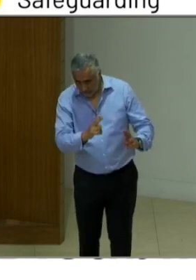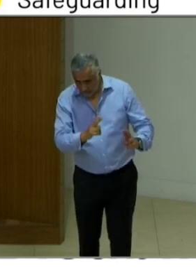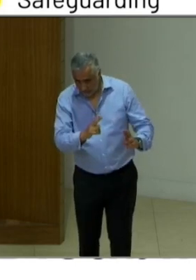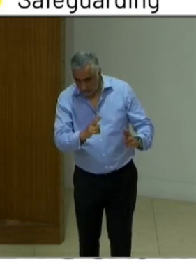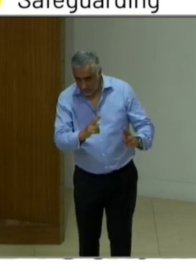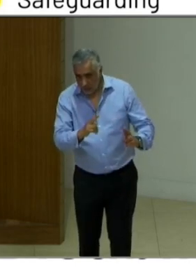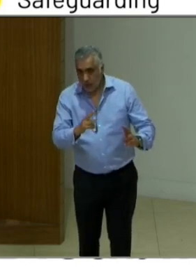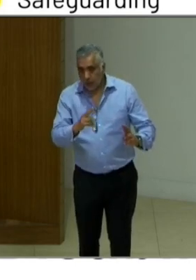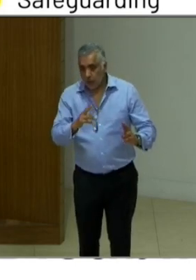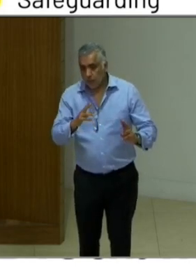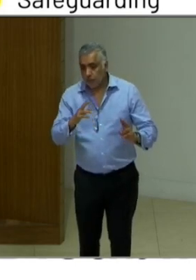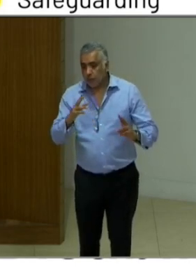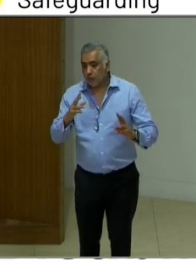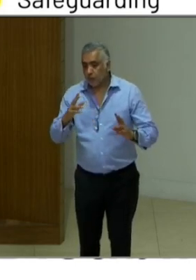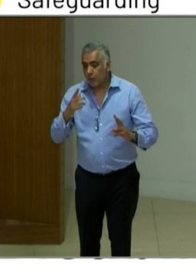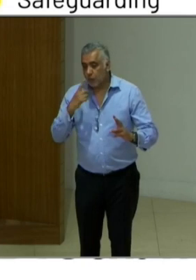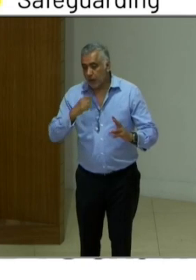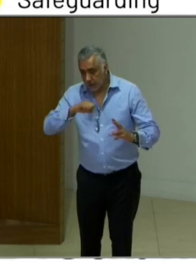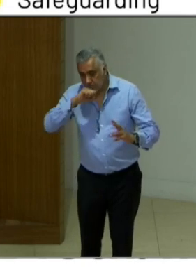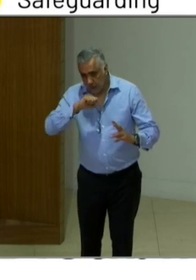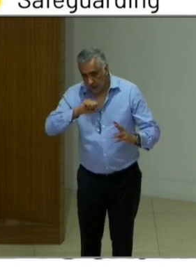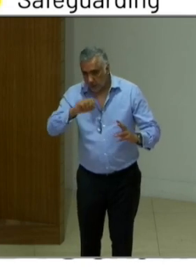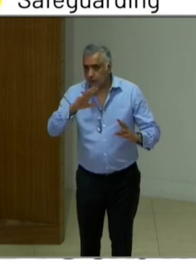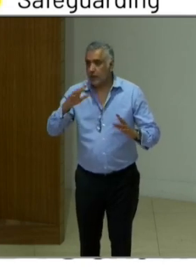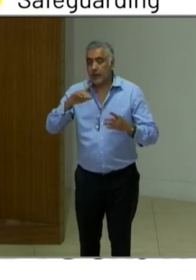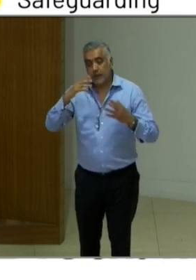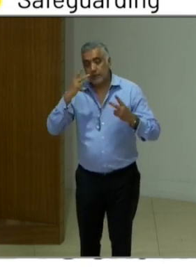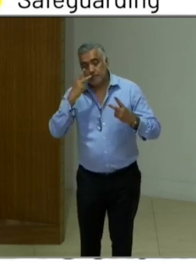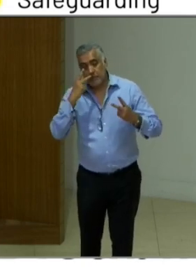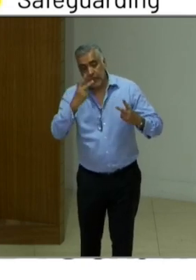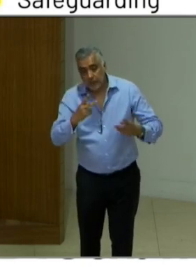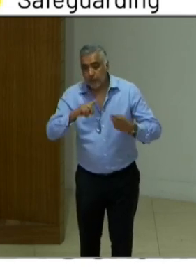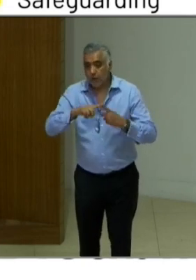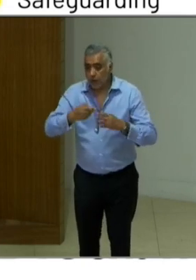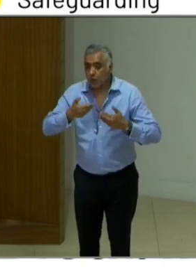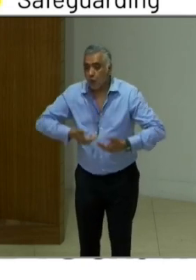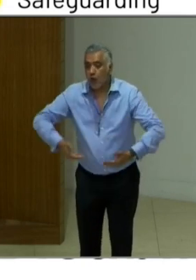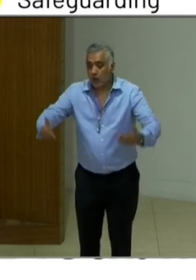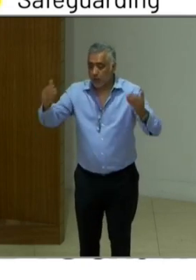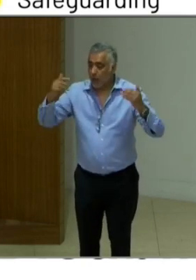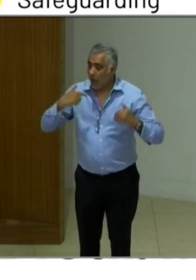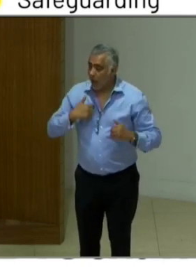Your Excellencies. Dear colleagues, guests, all friends, welcome. I have the distinct pleasure of welcoming